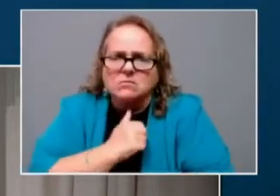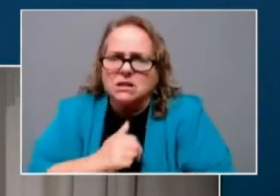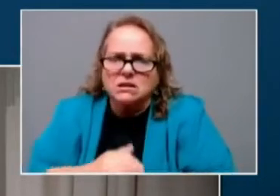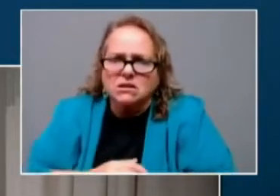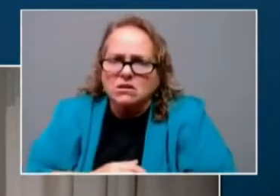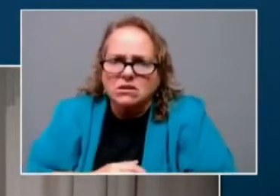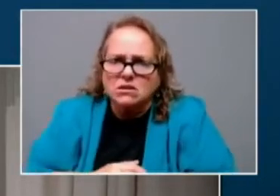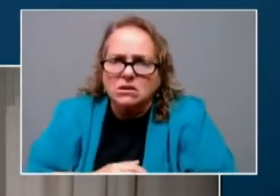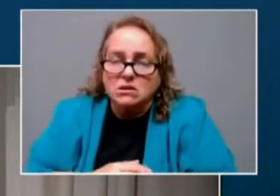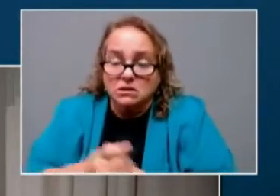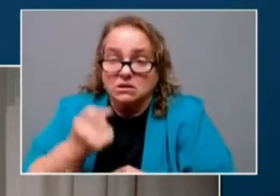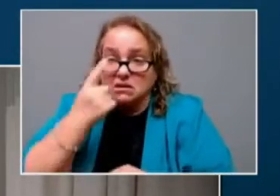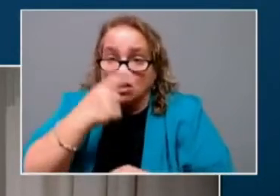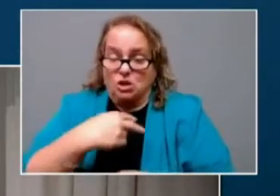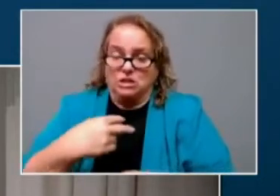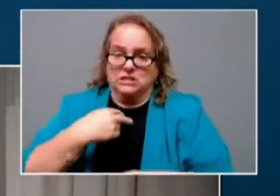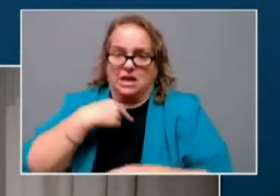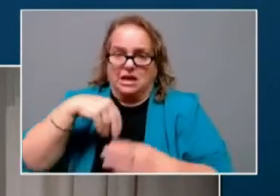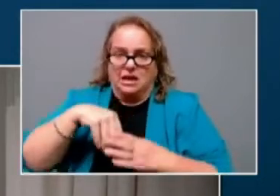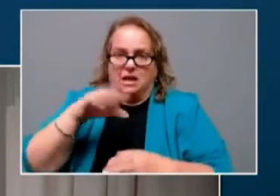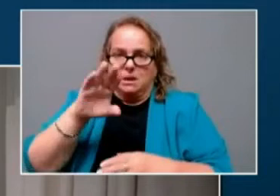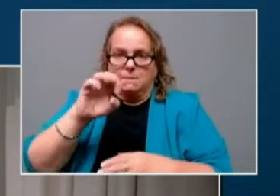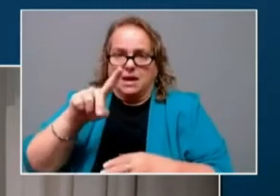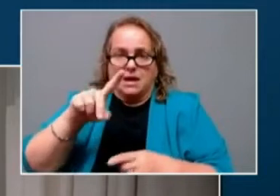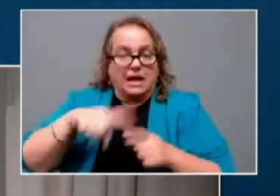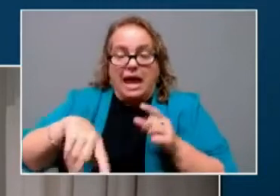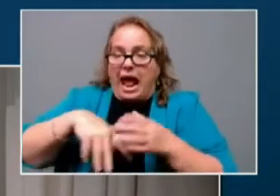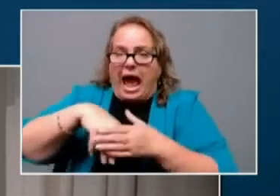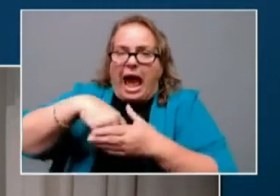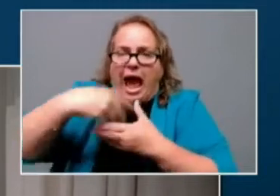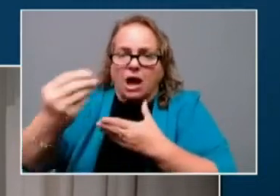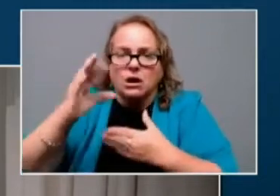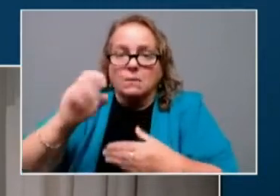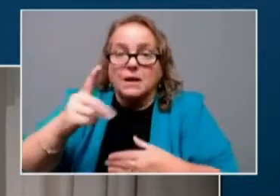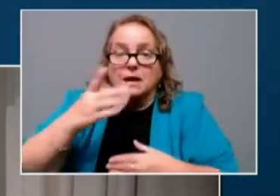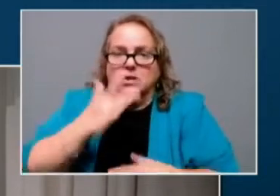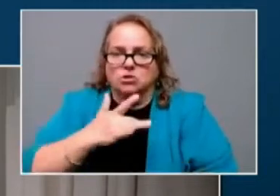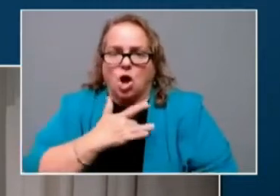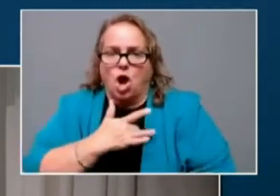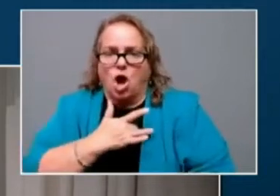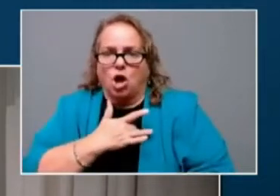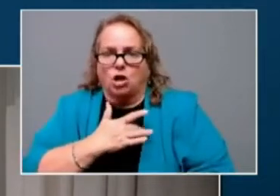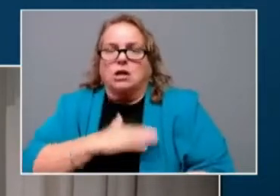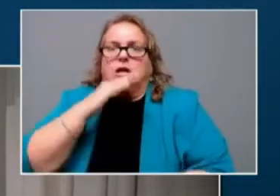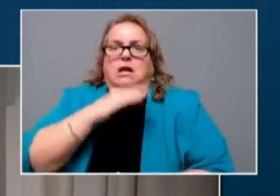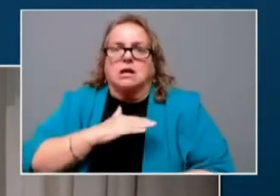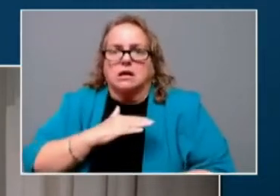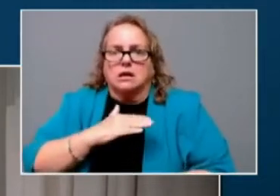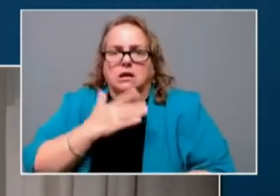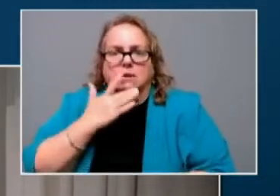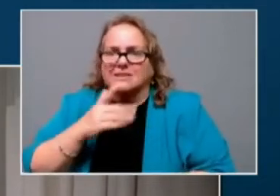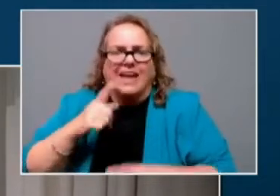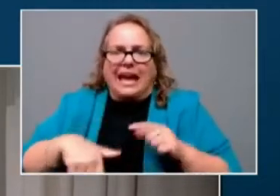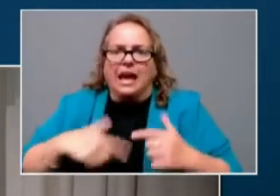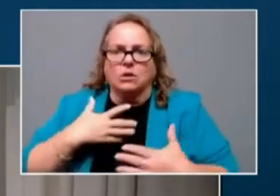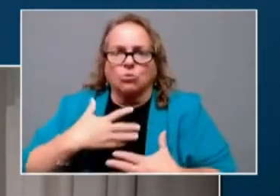a bed not able to get out of bed because their heart rate stuff up because they can't breathe because they feel so poorly at that point that they